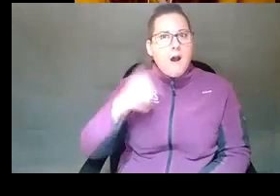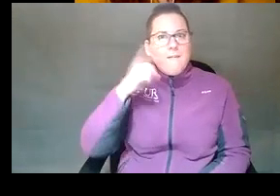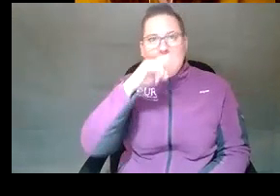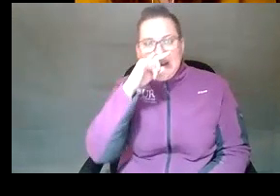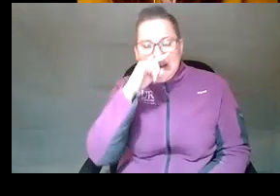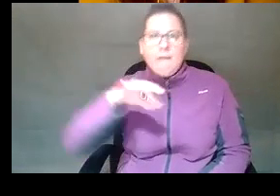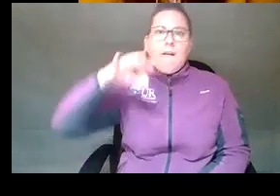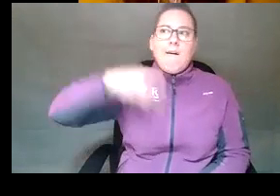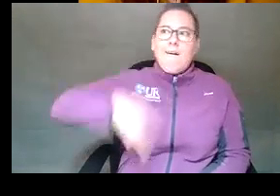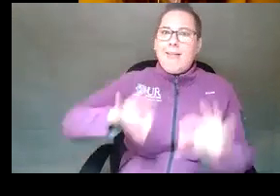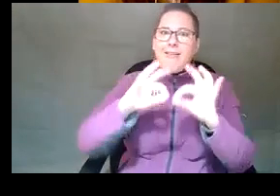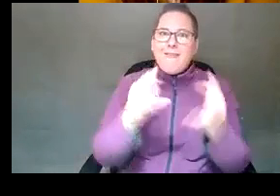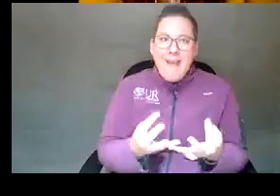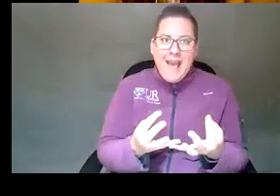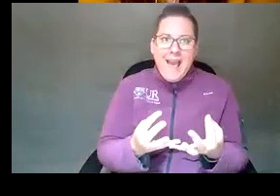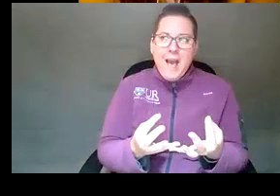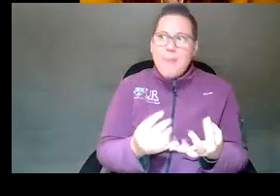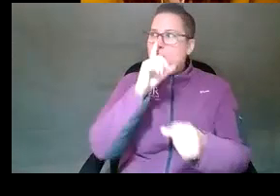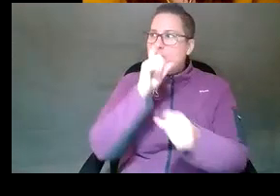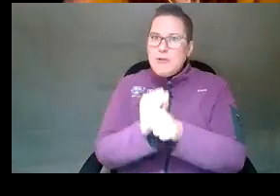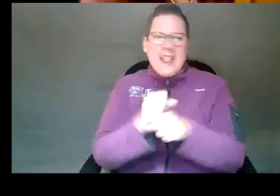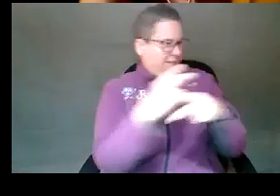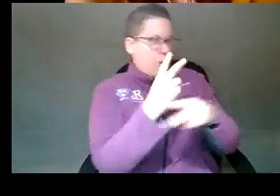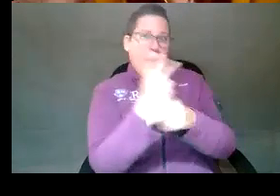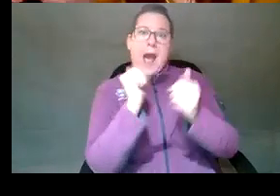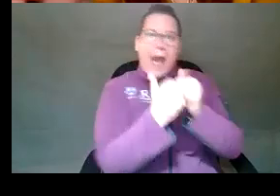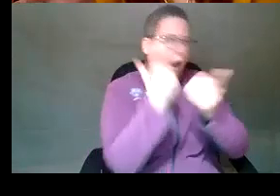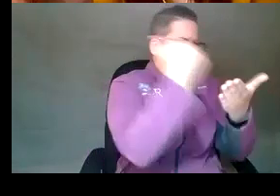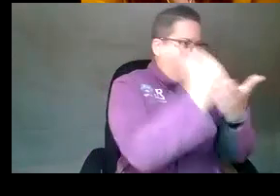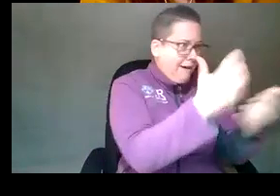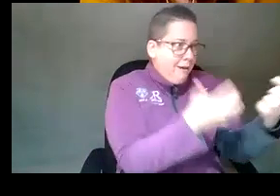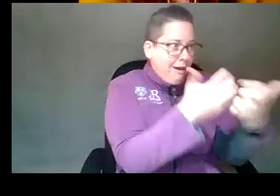of really being able to do intervention in their own environment rather than doing it in the clinic